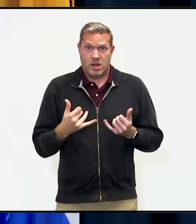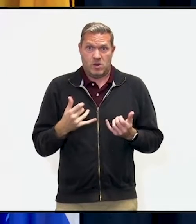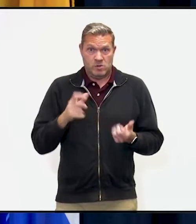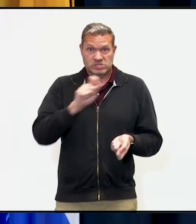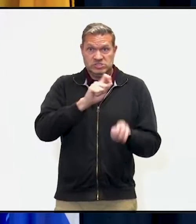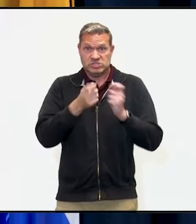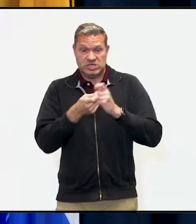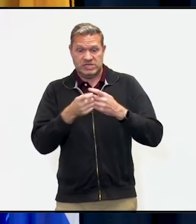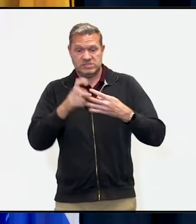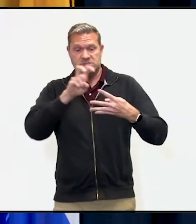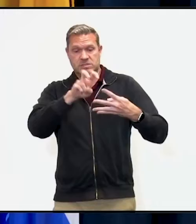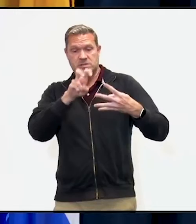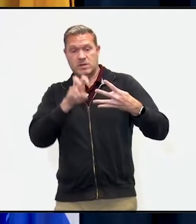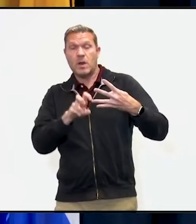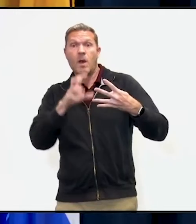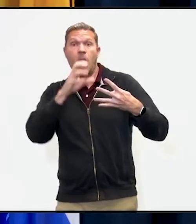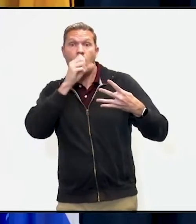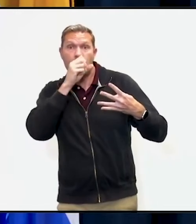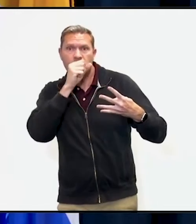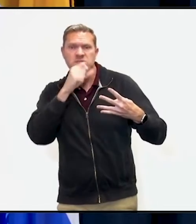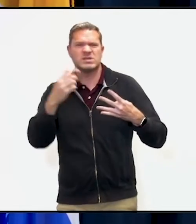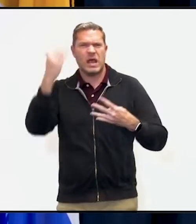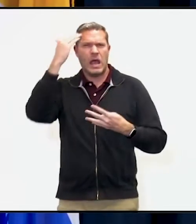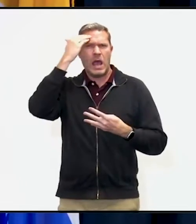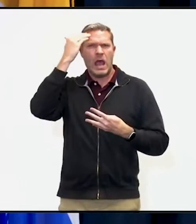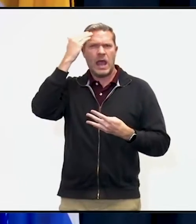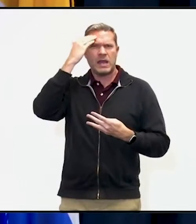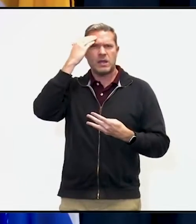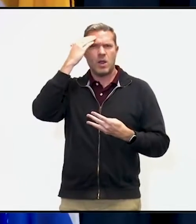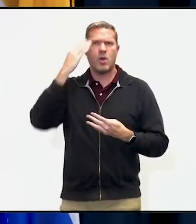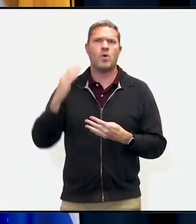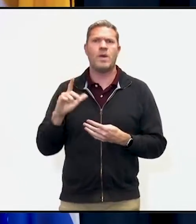L.A County and Pasadena are both waiting until Monday and so I was just hoping to hear a